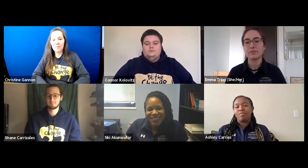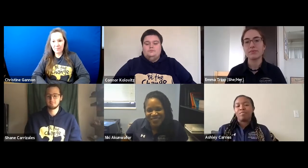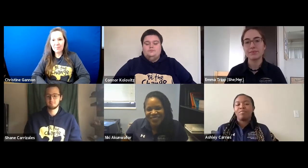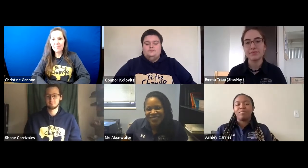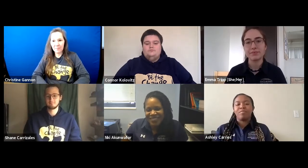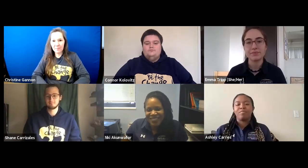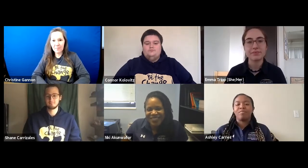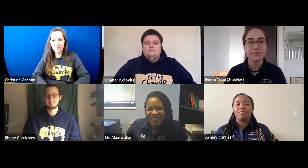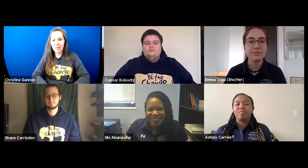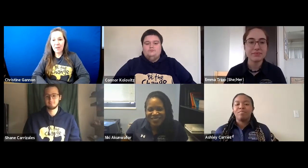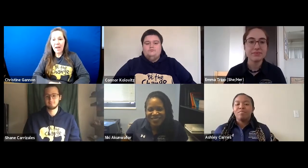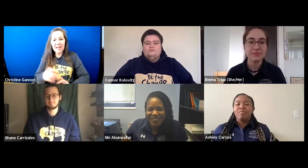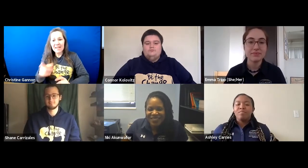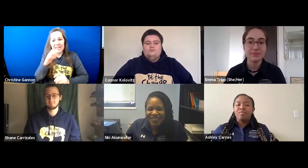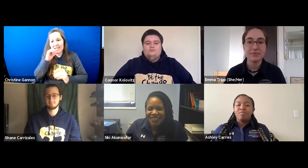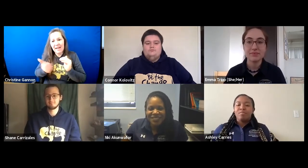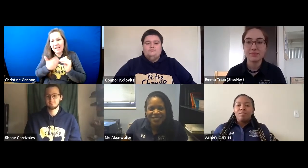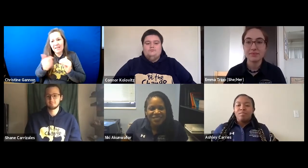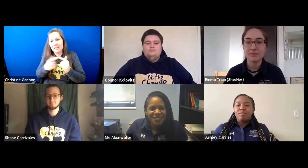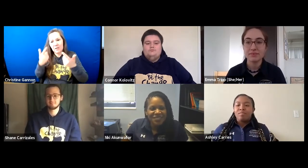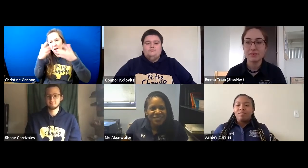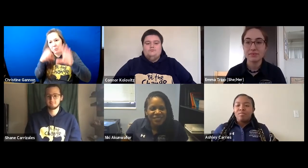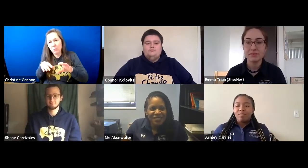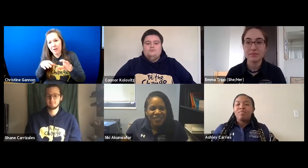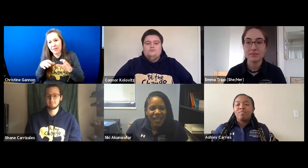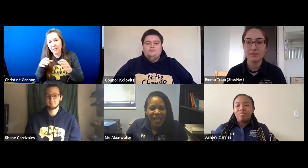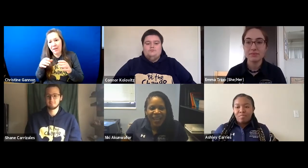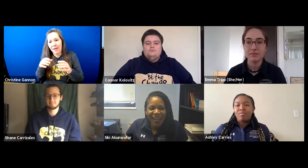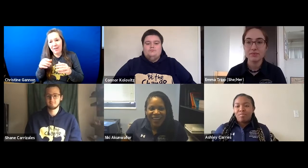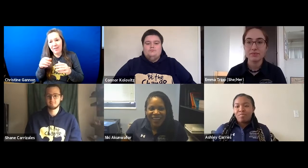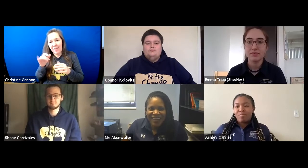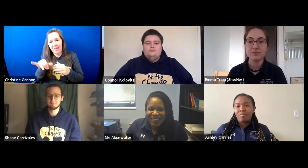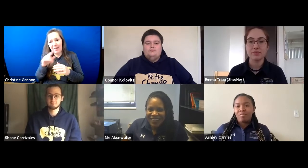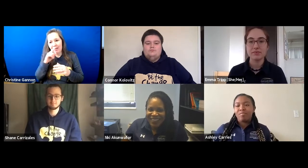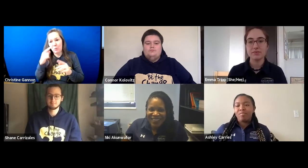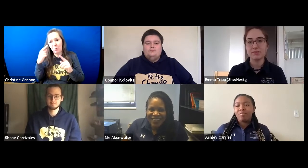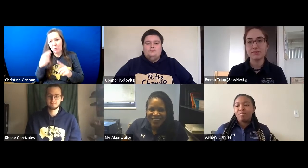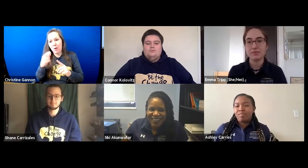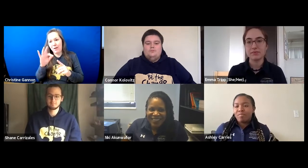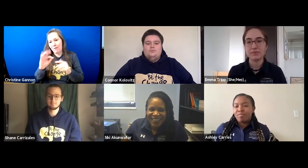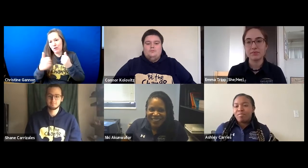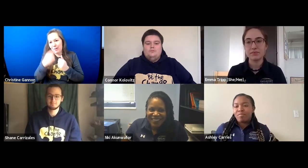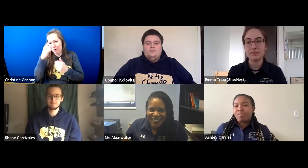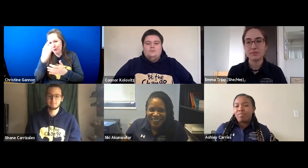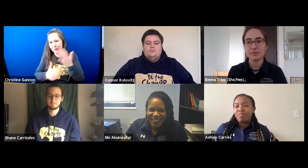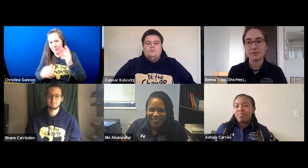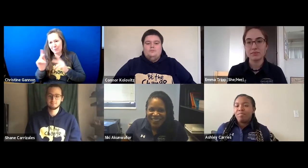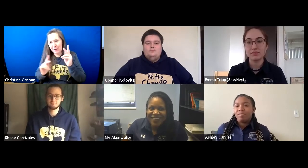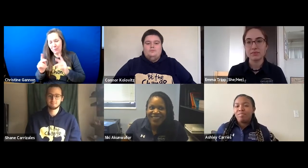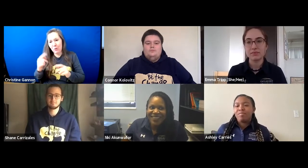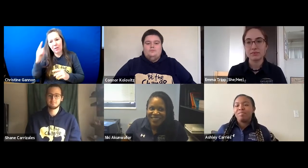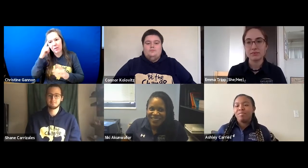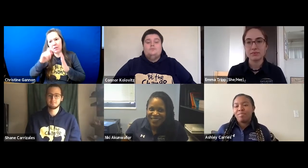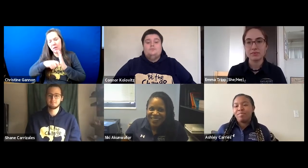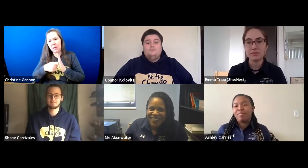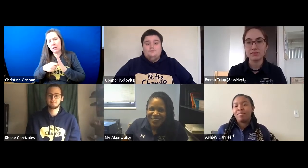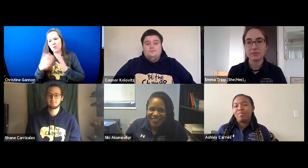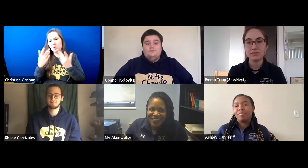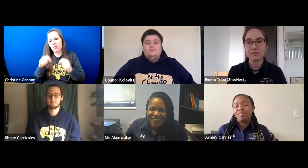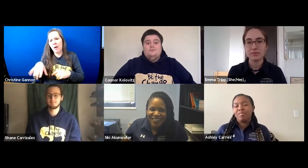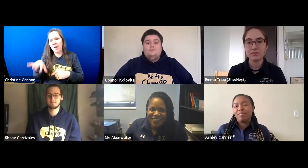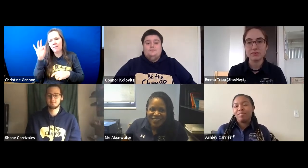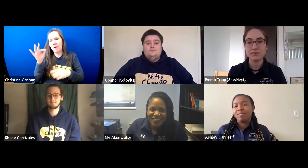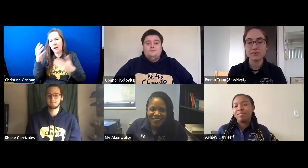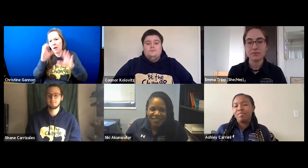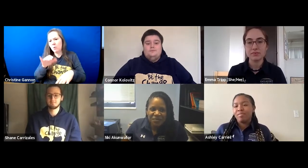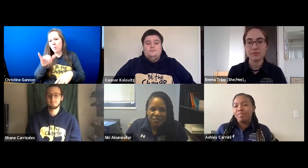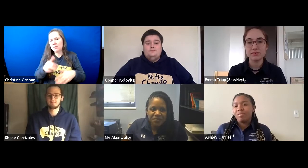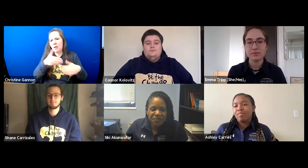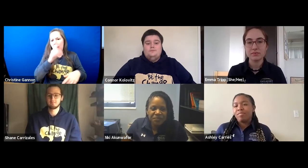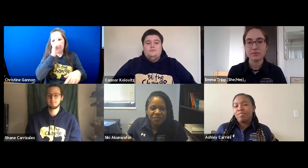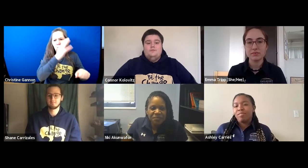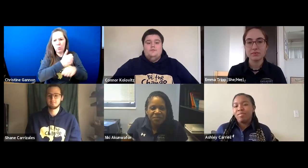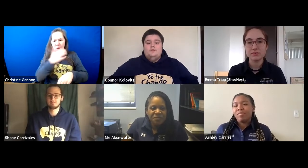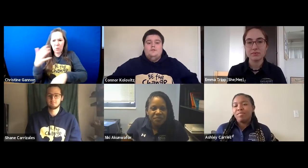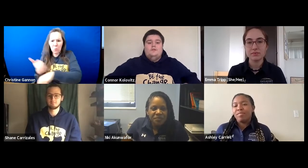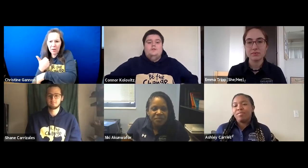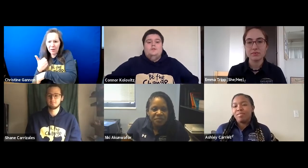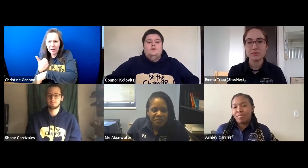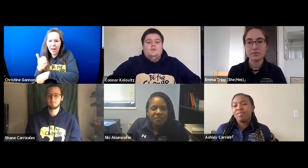>And it’s not easy to compromise. That’s a challenge for some people. I think the key is to try to find a compromise that is a win-win.